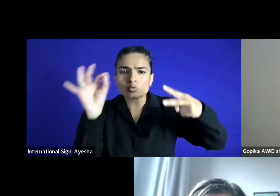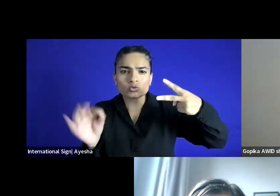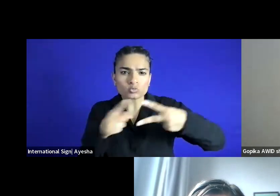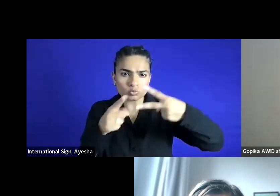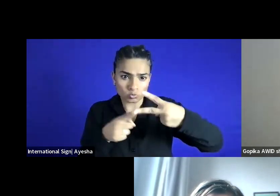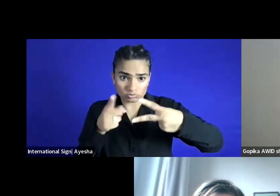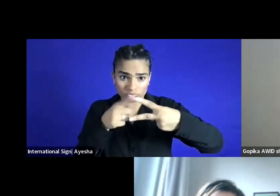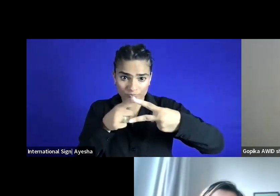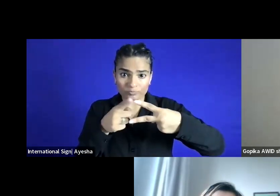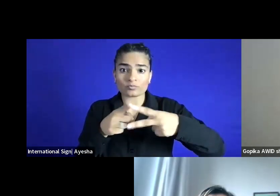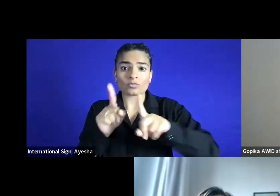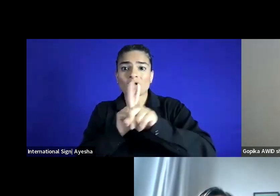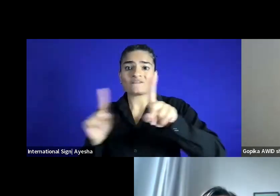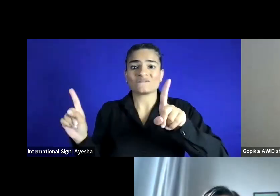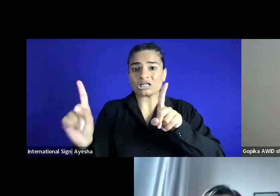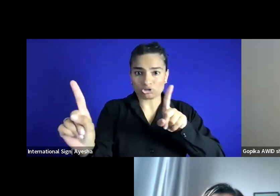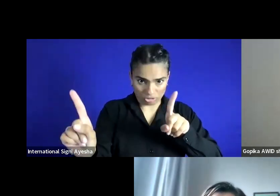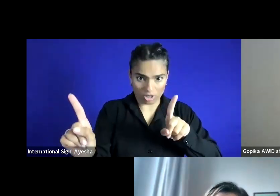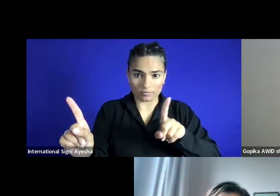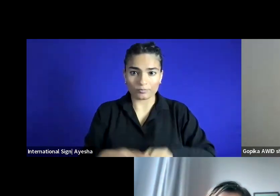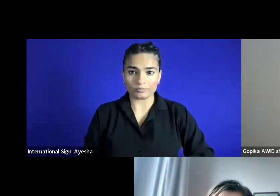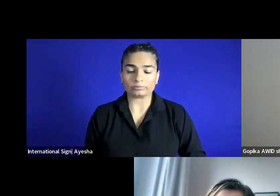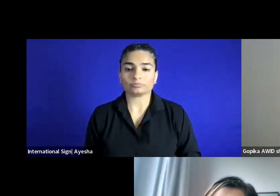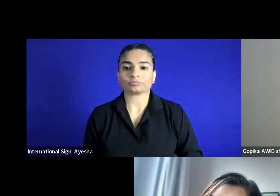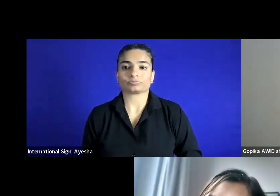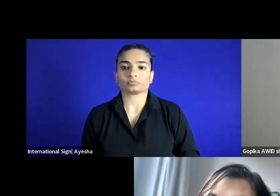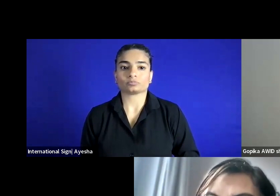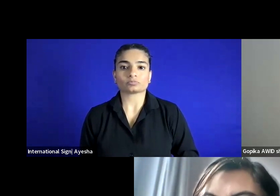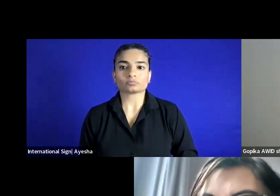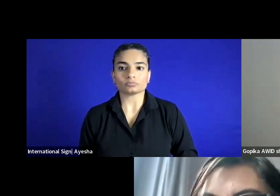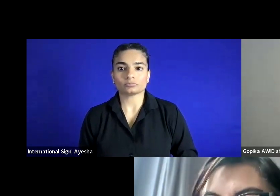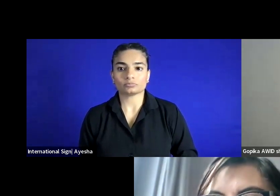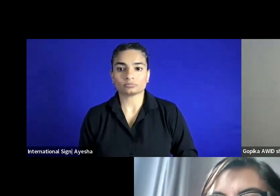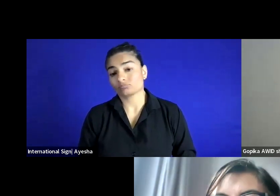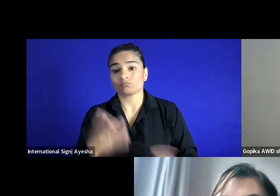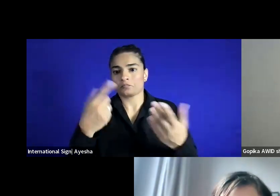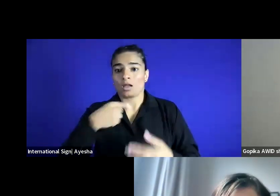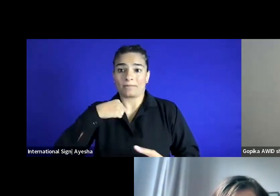if you're traveling with the DLS, and you have registered for Fast